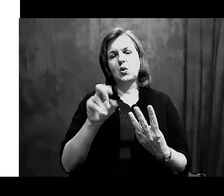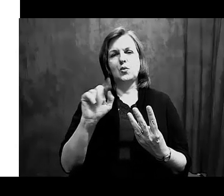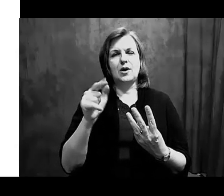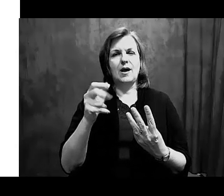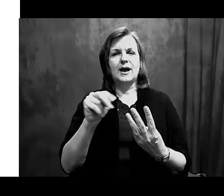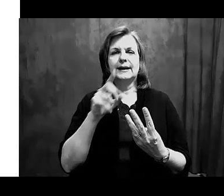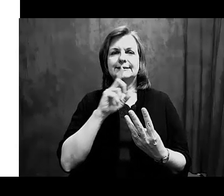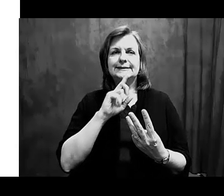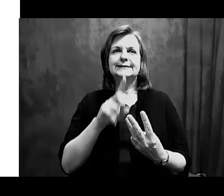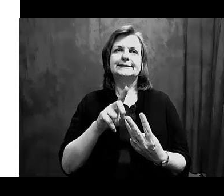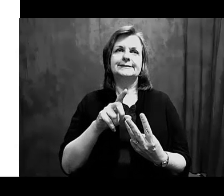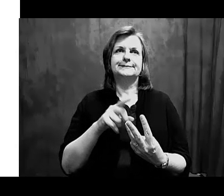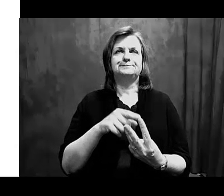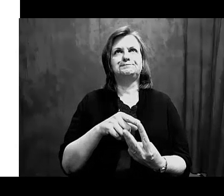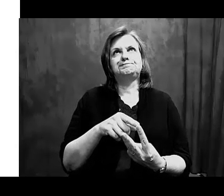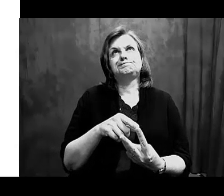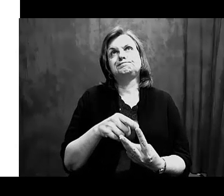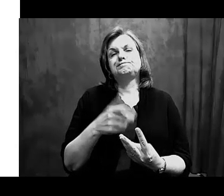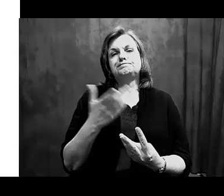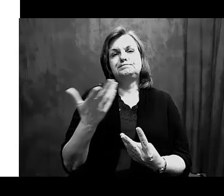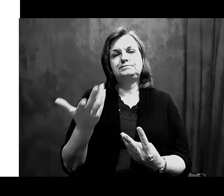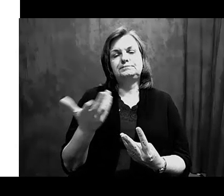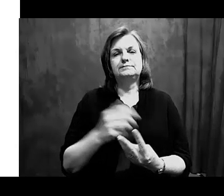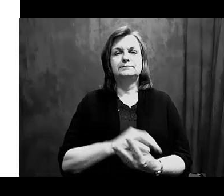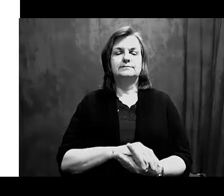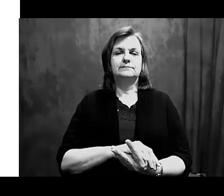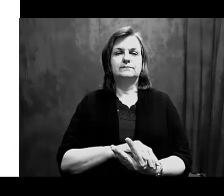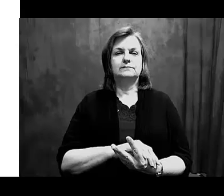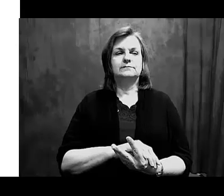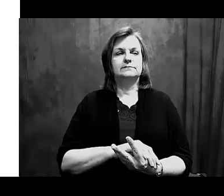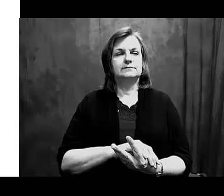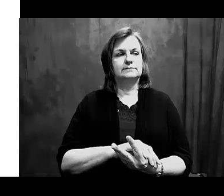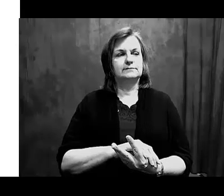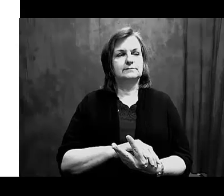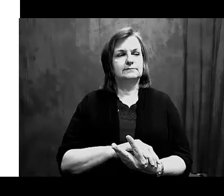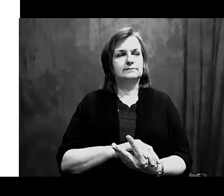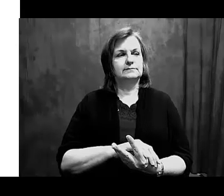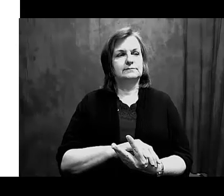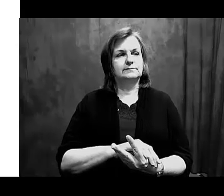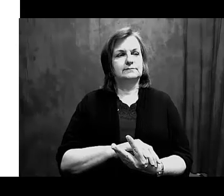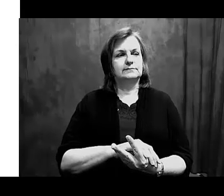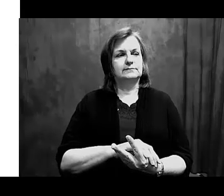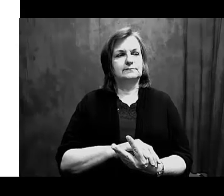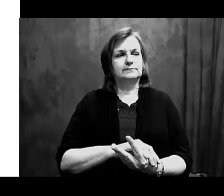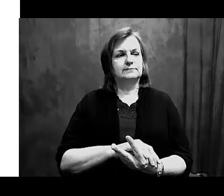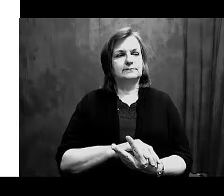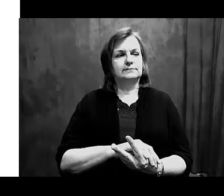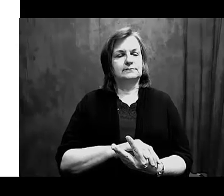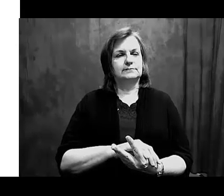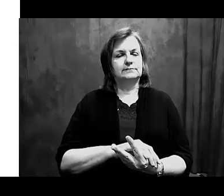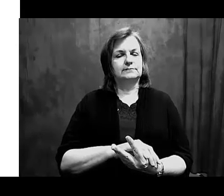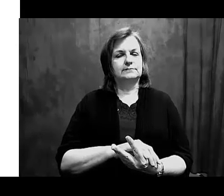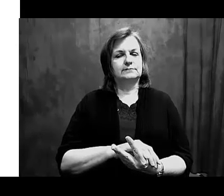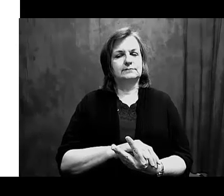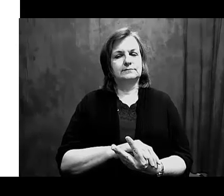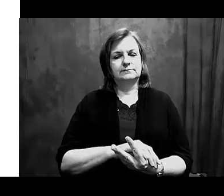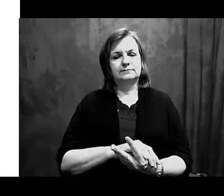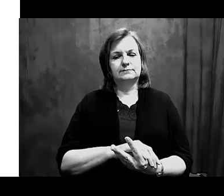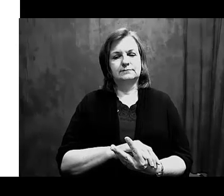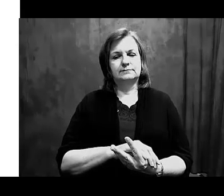that is let's see